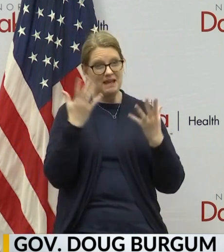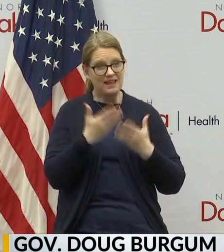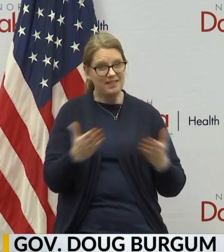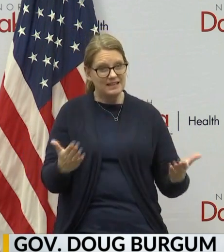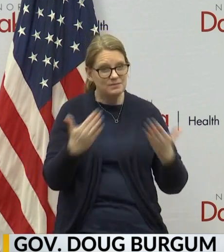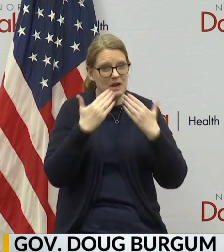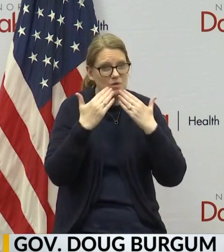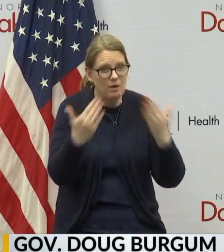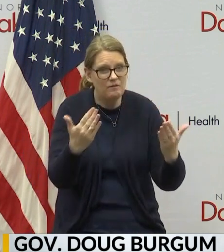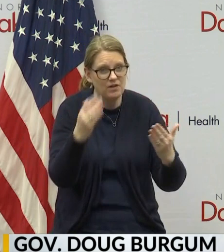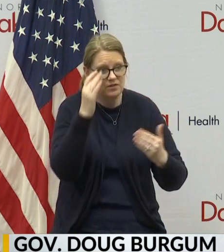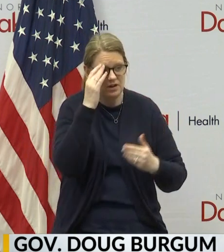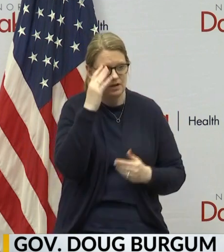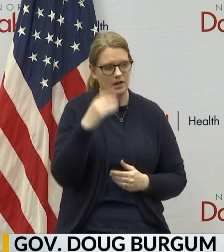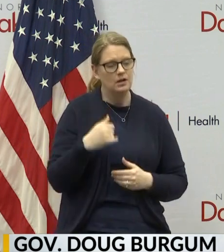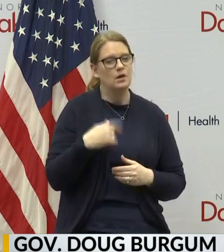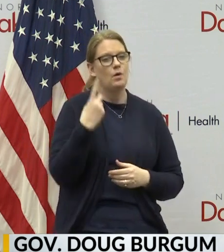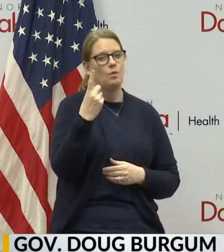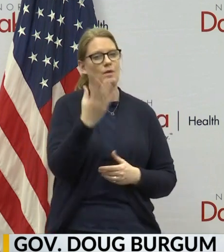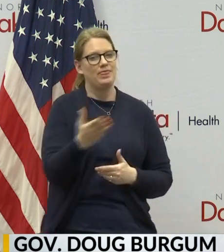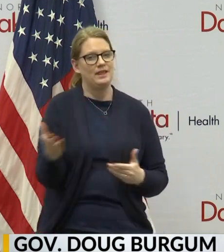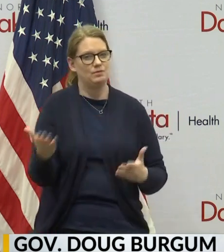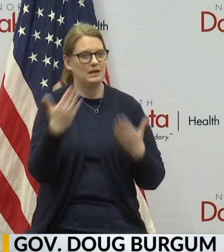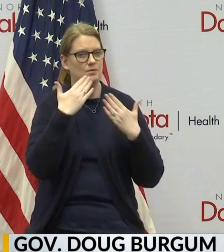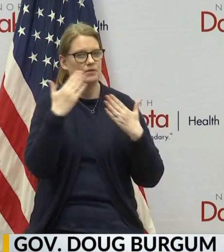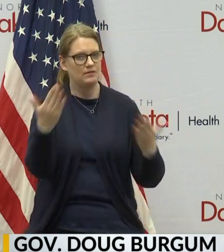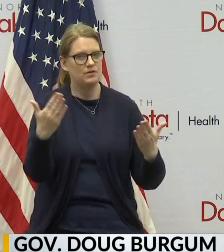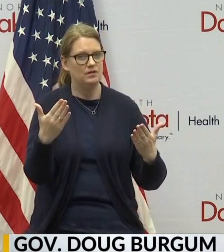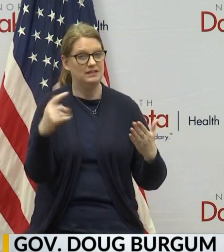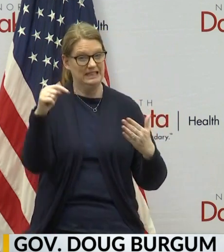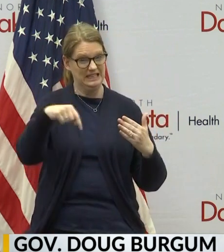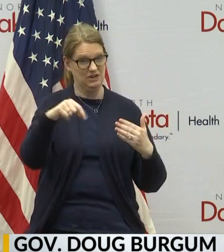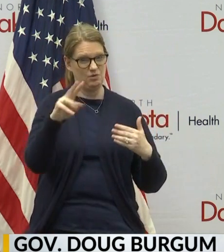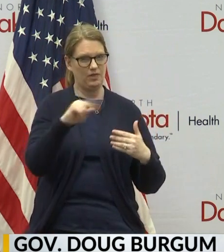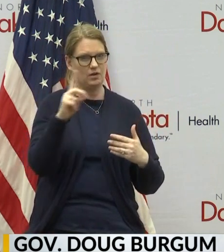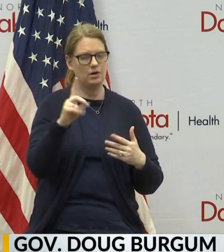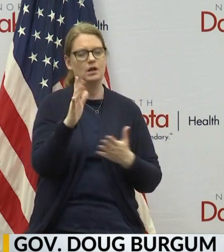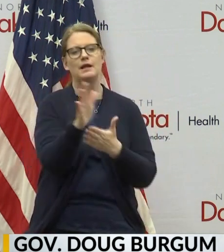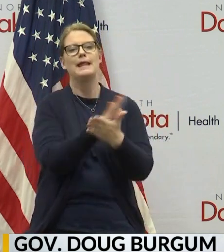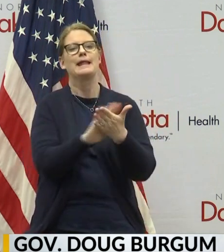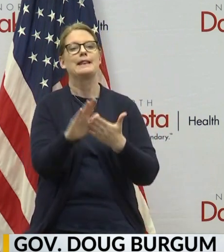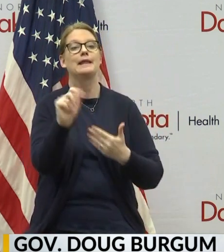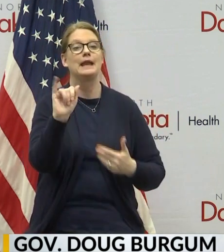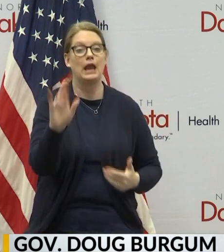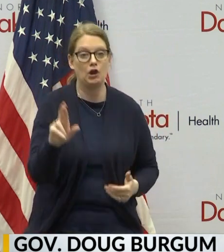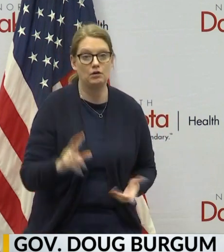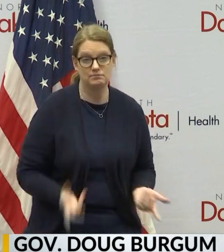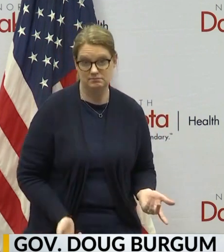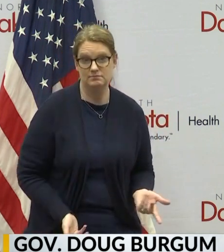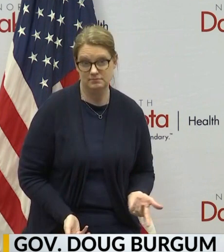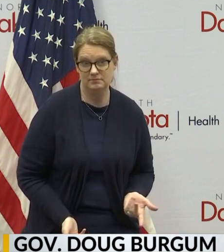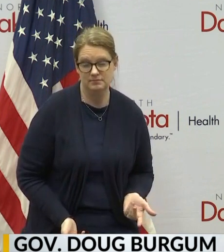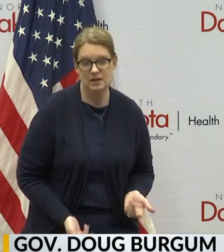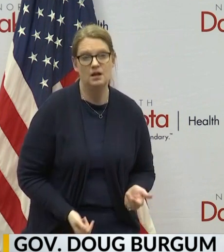THINKING OF THE SITUATION WE'RE IN, AS AMERICANS AND NORTH DAKOTANS HAVE SO MUCH TO BE GRATEFUL FOR AND ONE THING WE